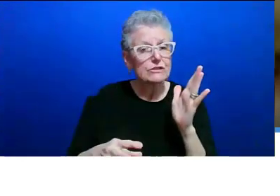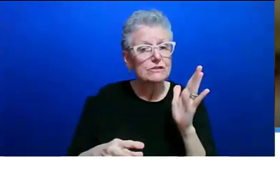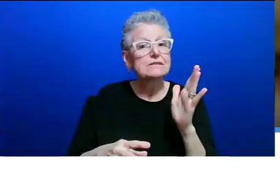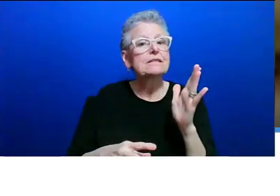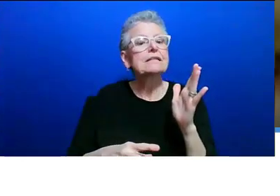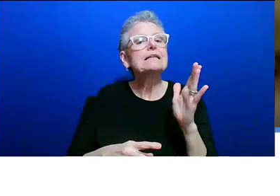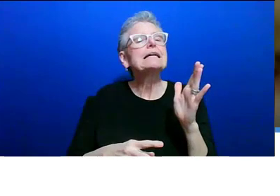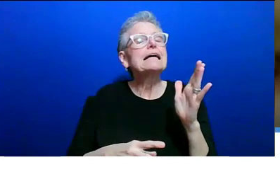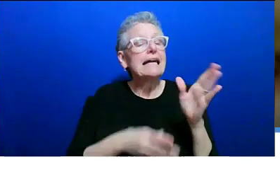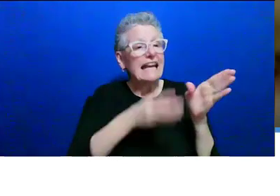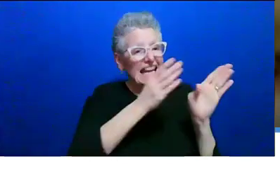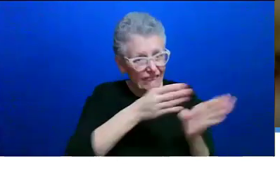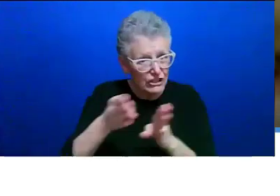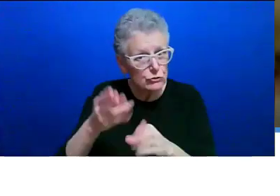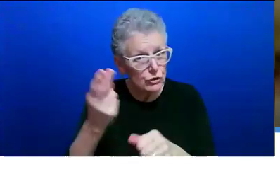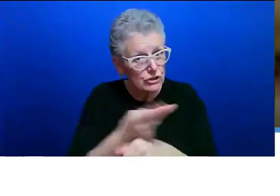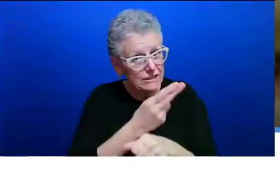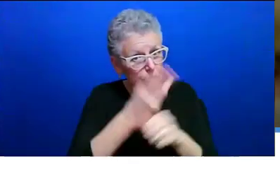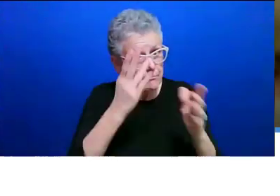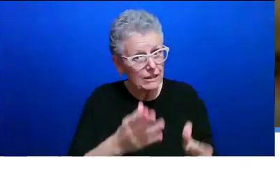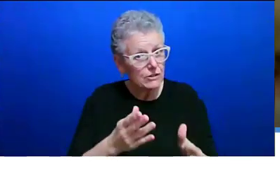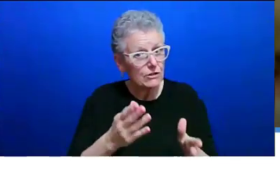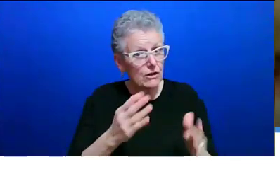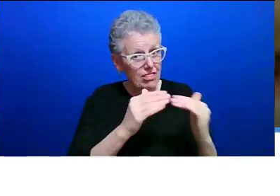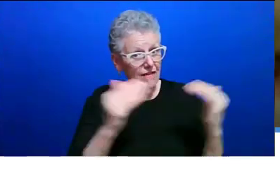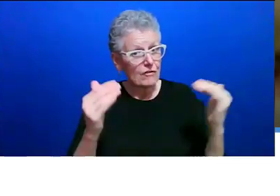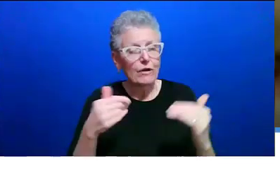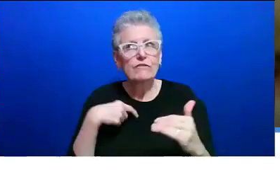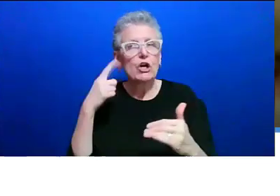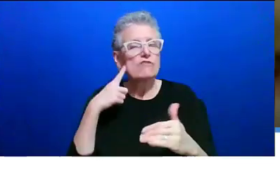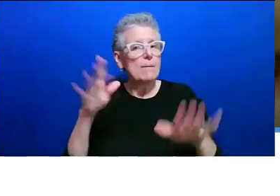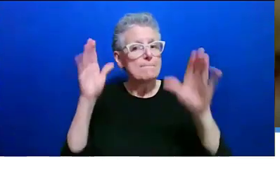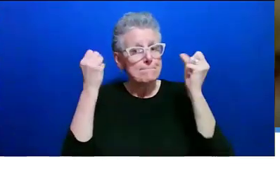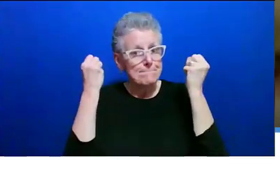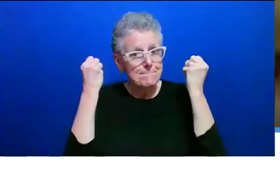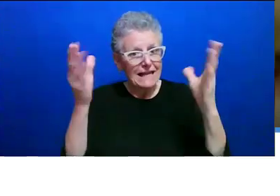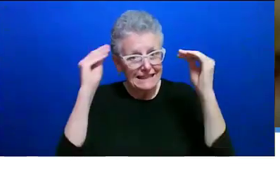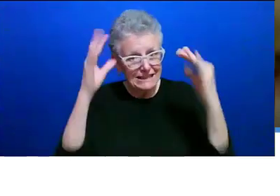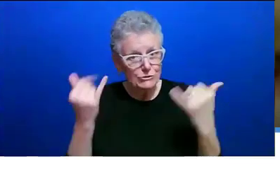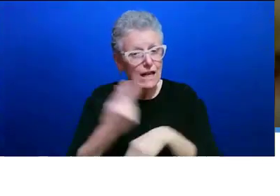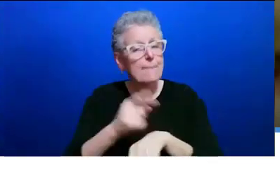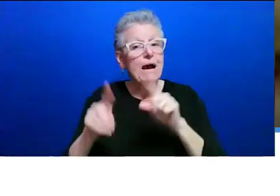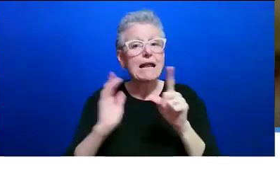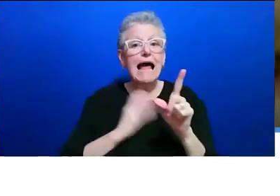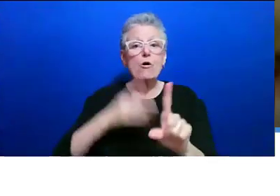We've heard from a lot of phenomenal teachers today, but our goal is that this is system wide,